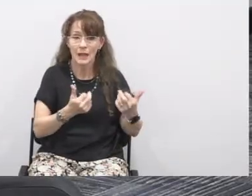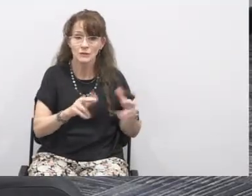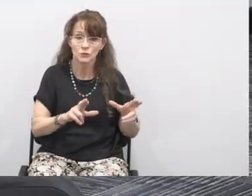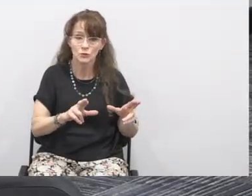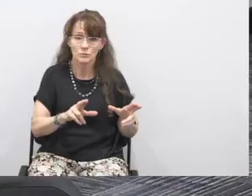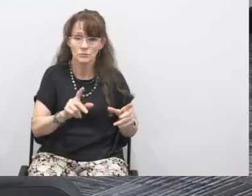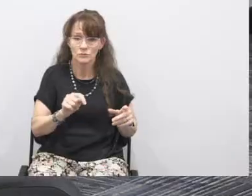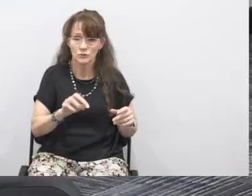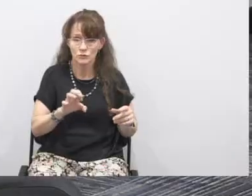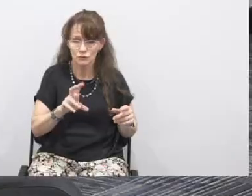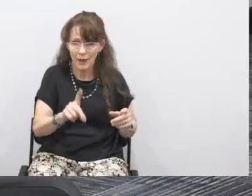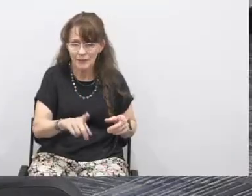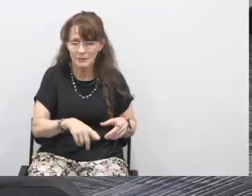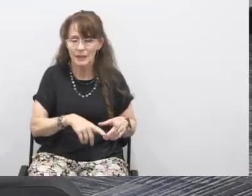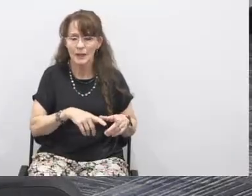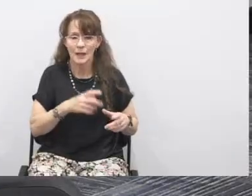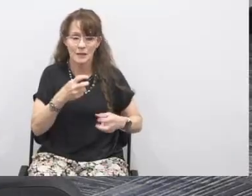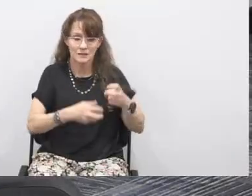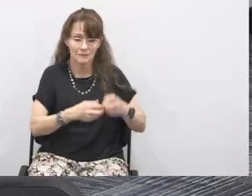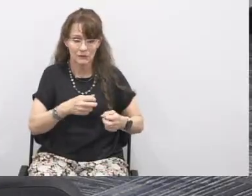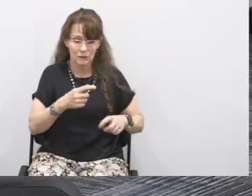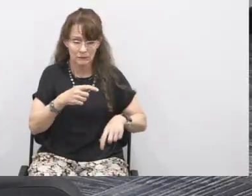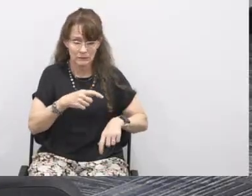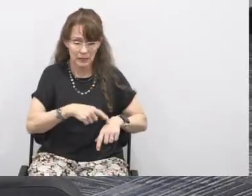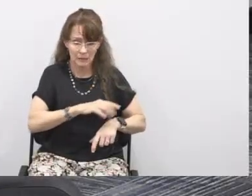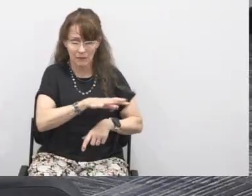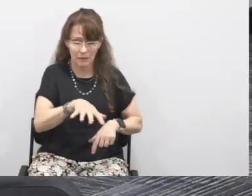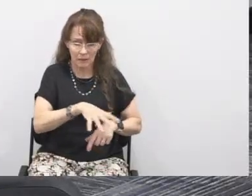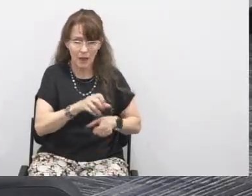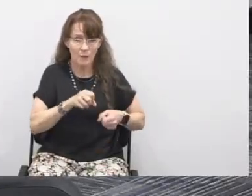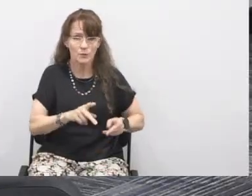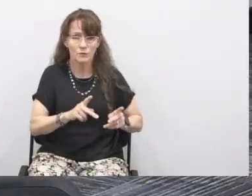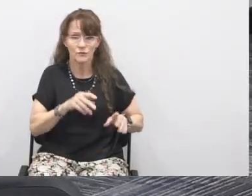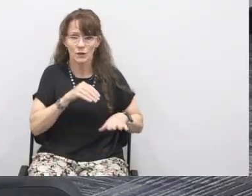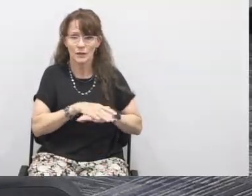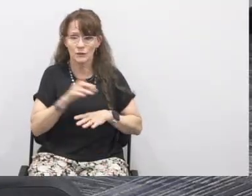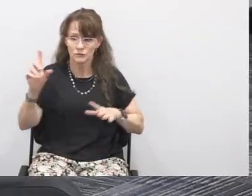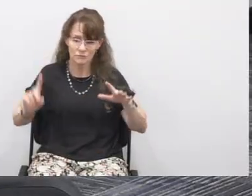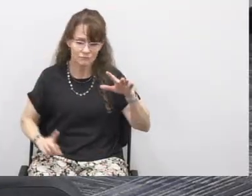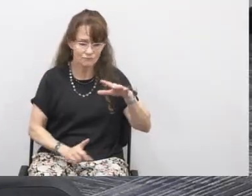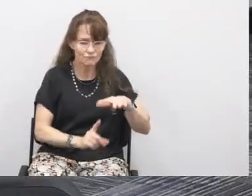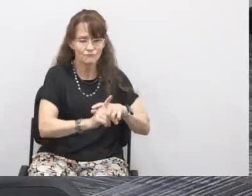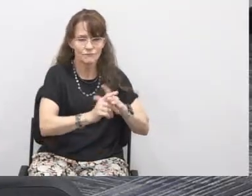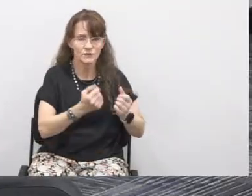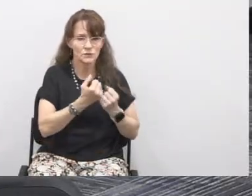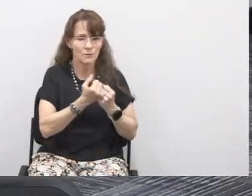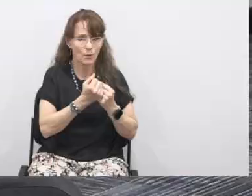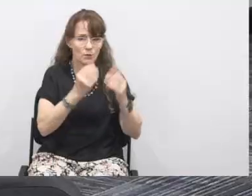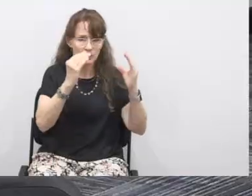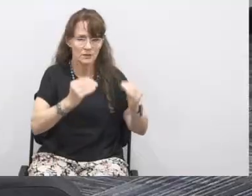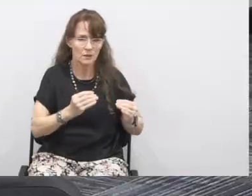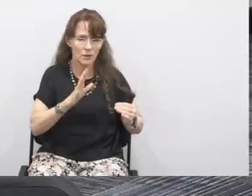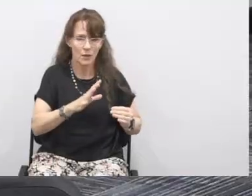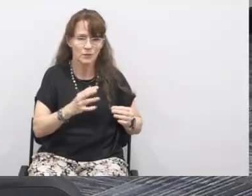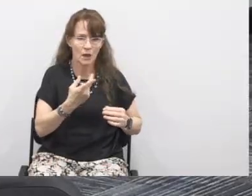that if classroom might have a difficult time. So again, that would be an opportunity for a counselor to go in and support the teacher with maybe those Harmony resources